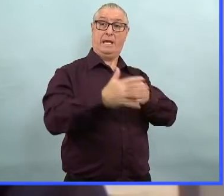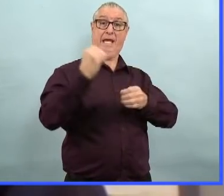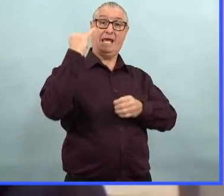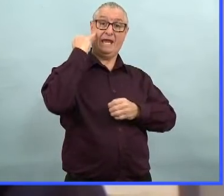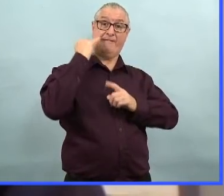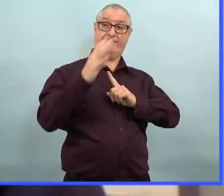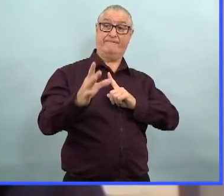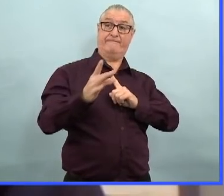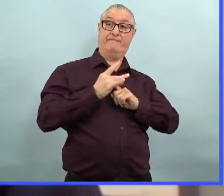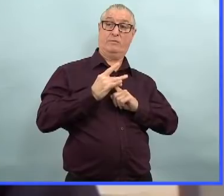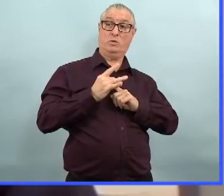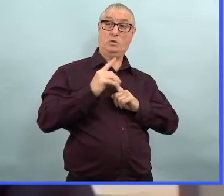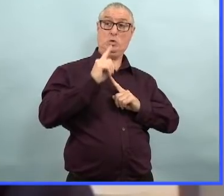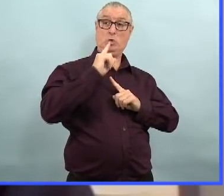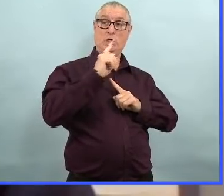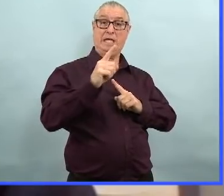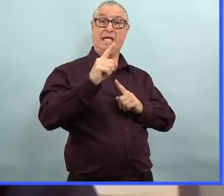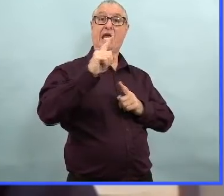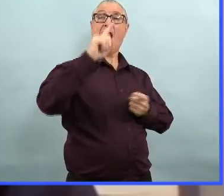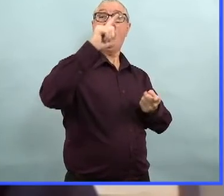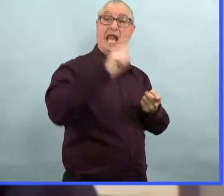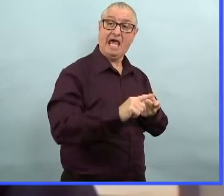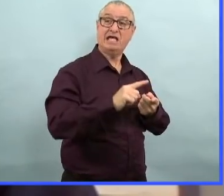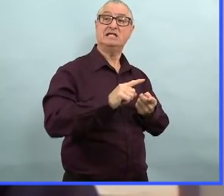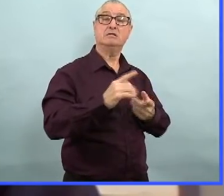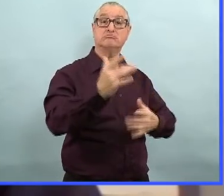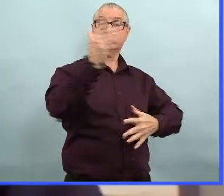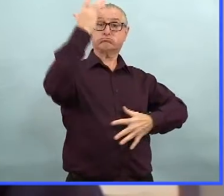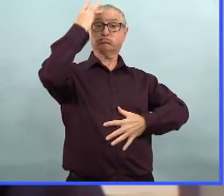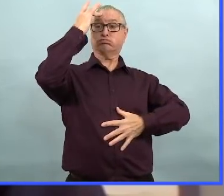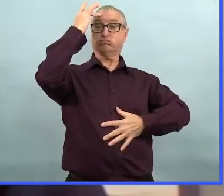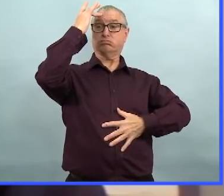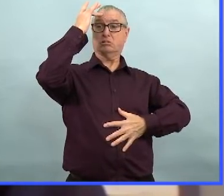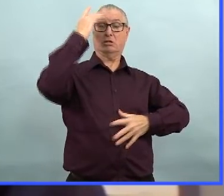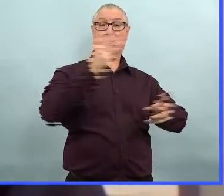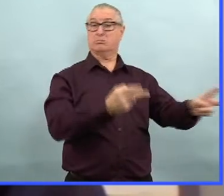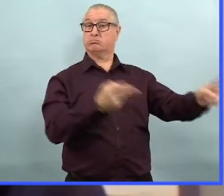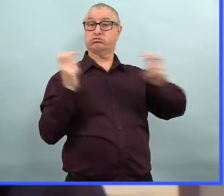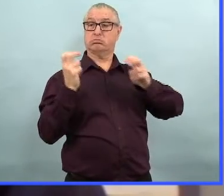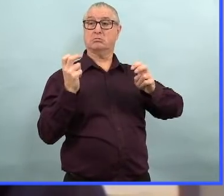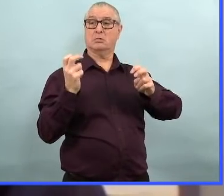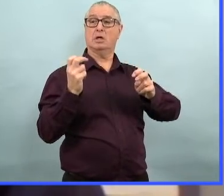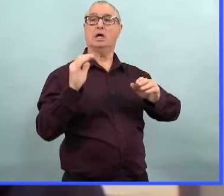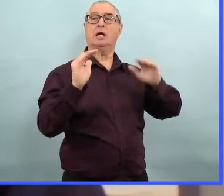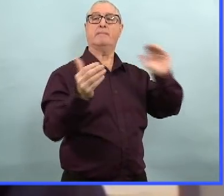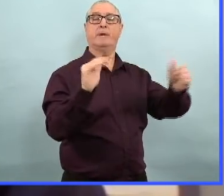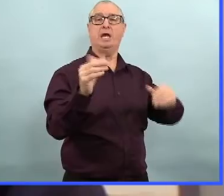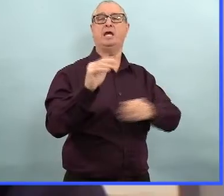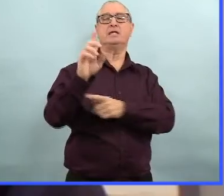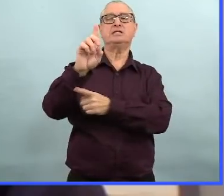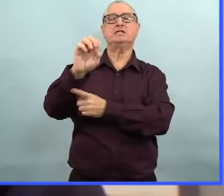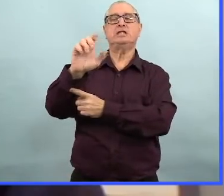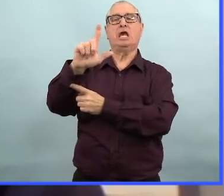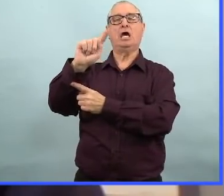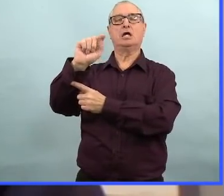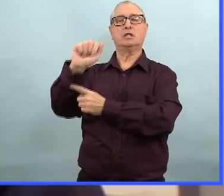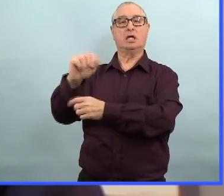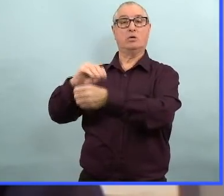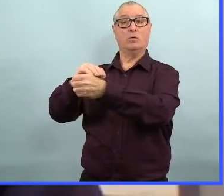we have uh taken a number of steps we've done a lot of uh restrictions right now and um i'm